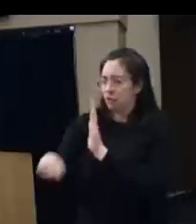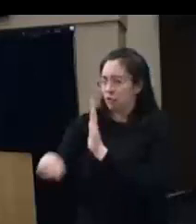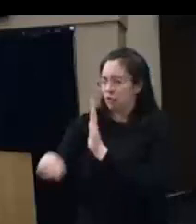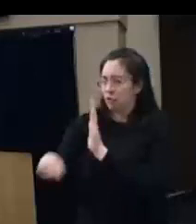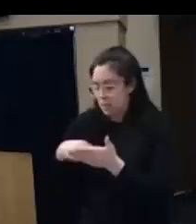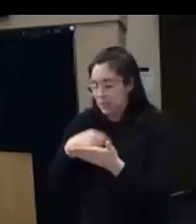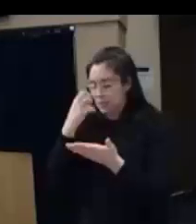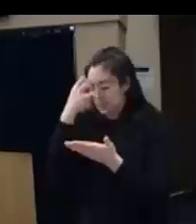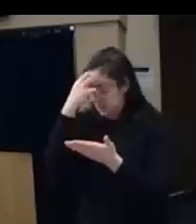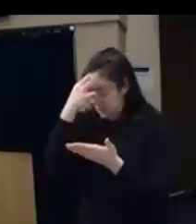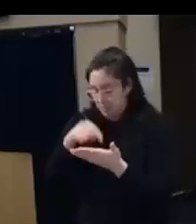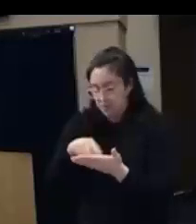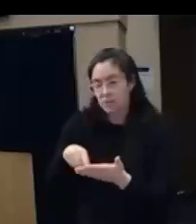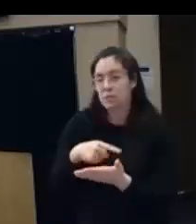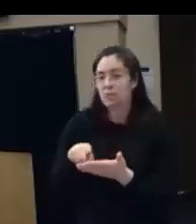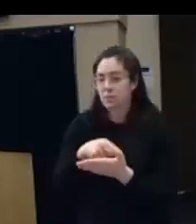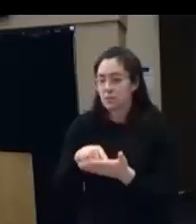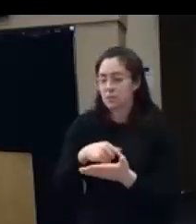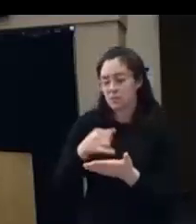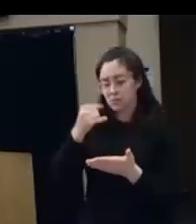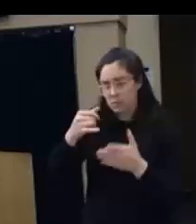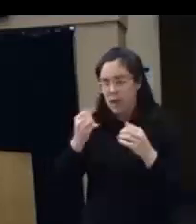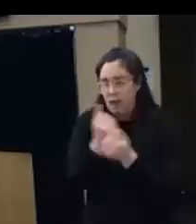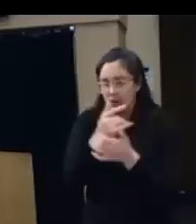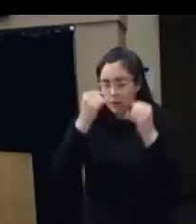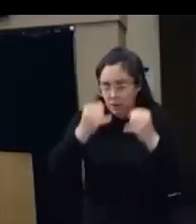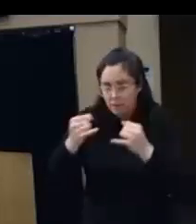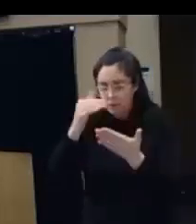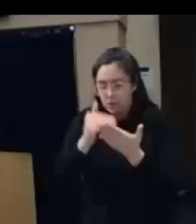surveys so they get to be critical of the item Construction and the language and things like